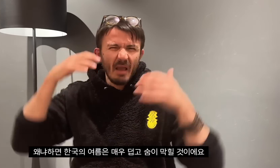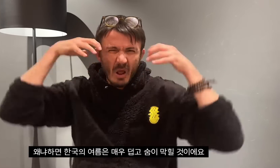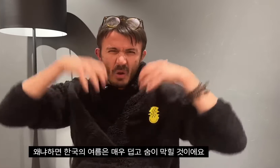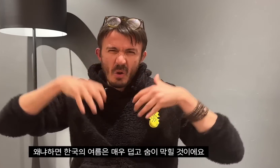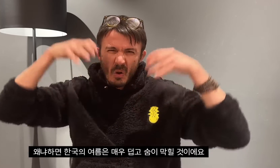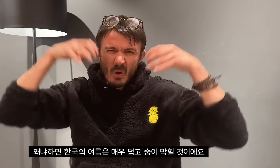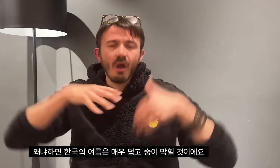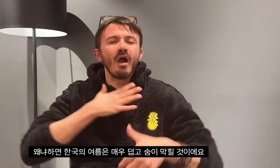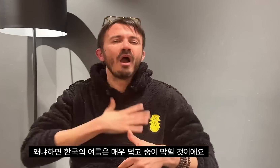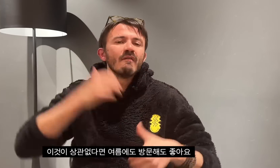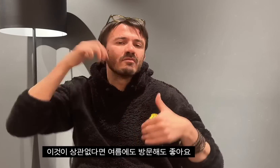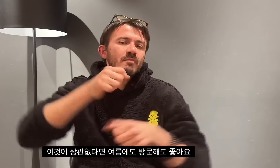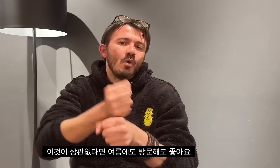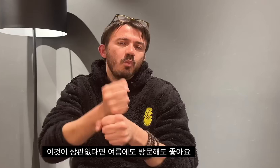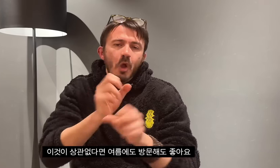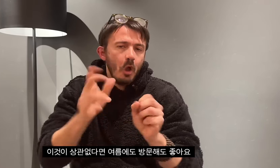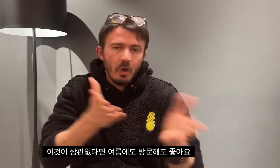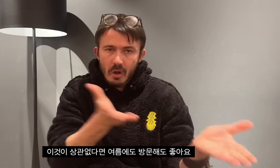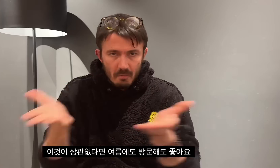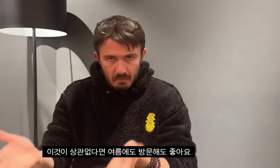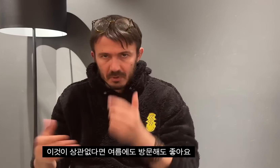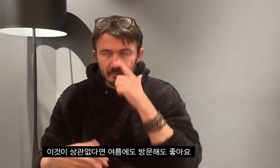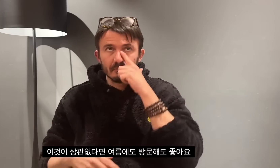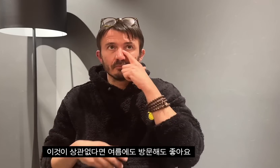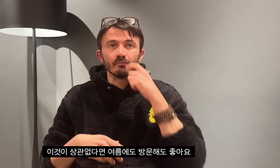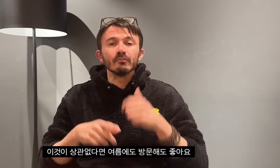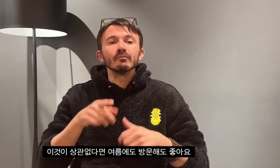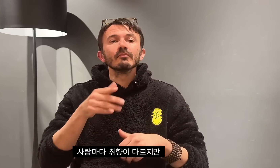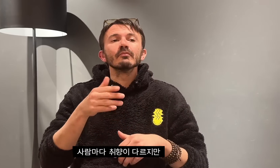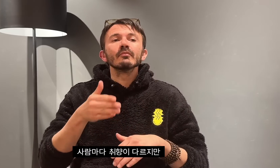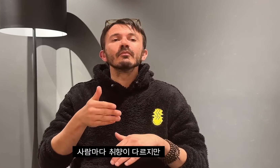Because summer in Korea is very hot and suffocating. If you don't mind, you can visit even in the summer.